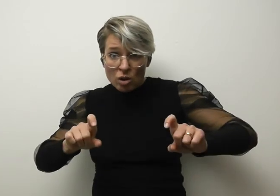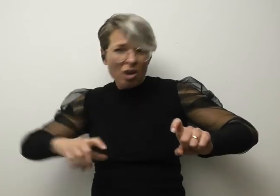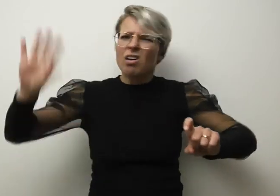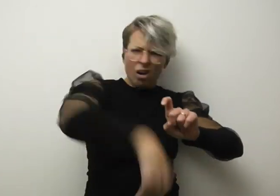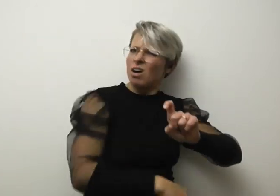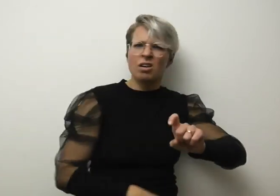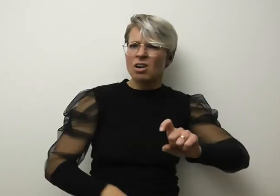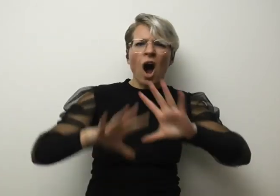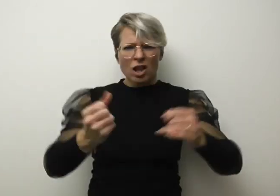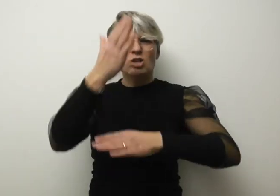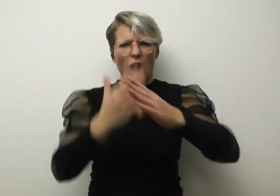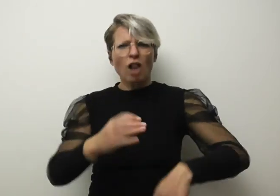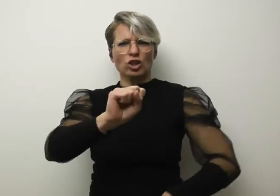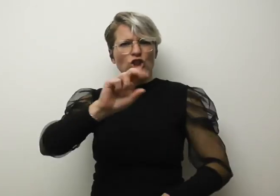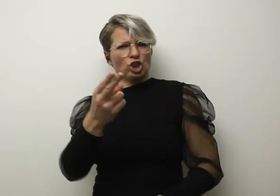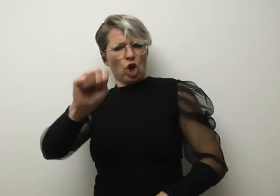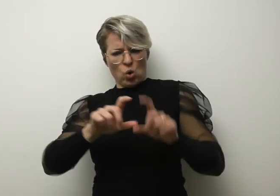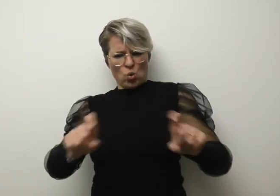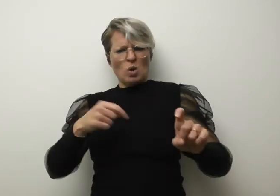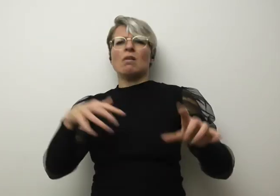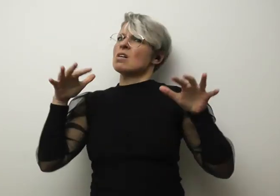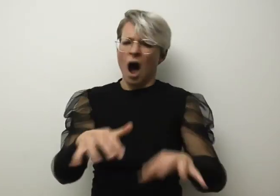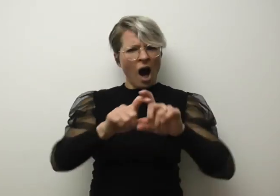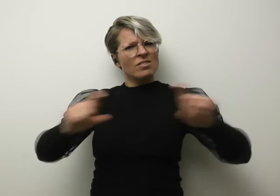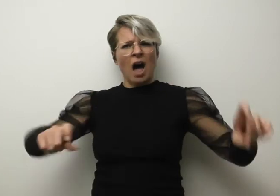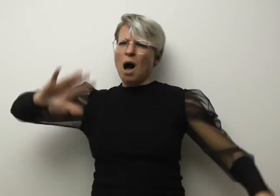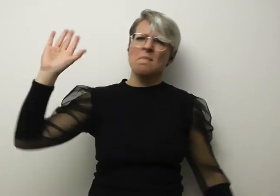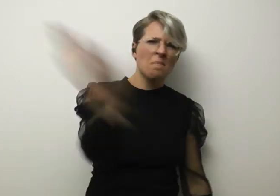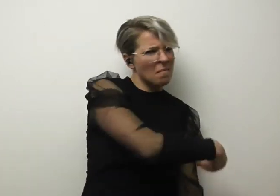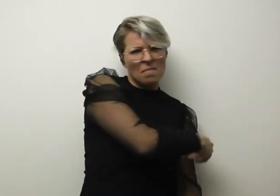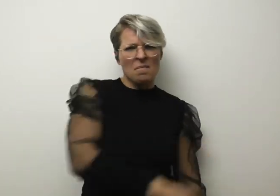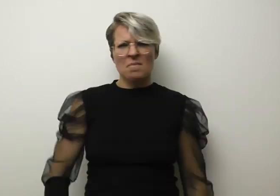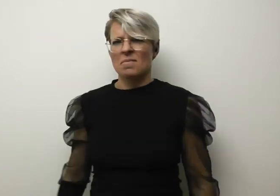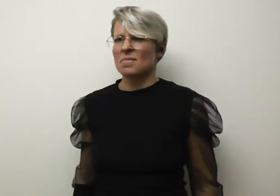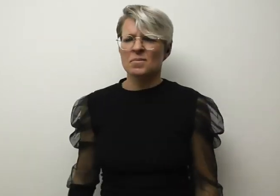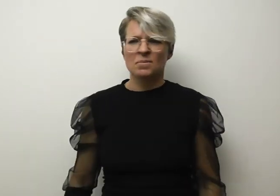Bill or George or Frank, anything but Sue Petor, I hate that name